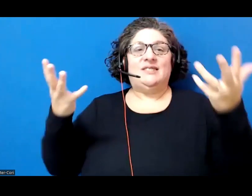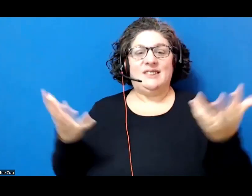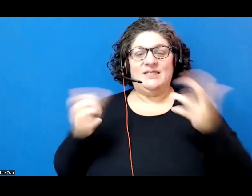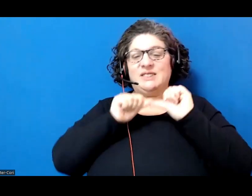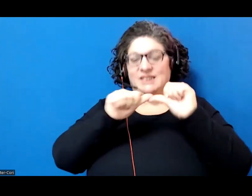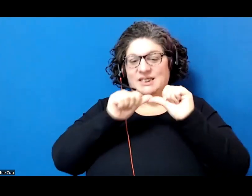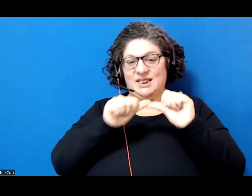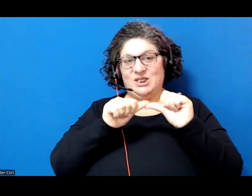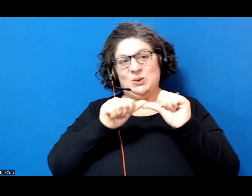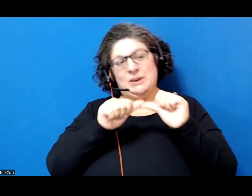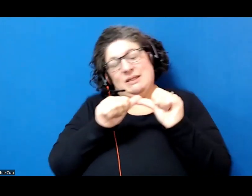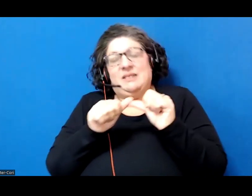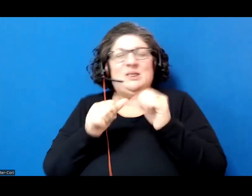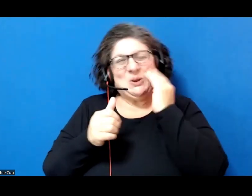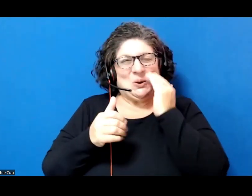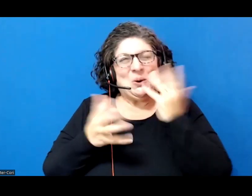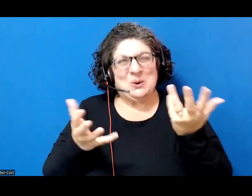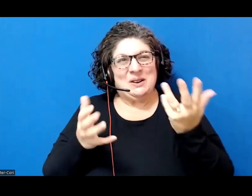force.